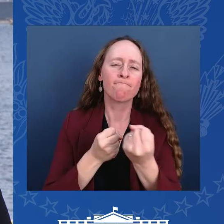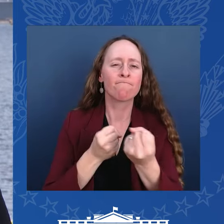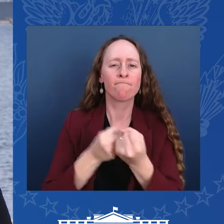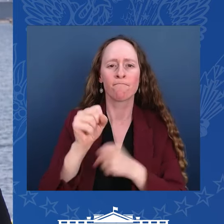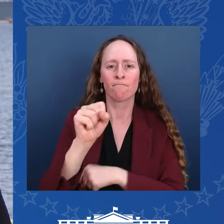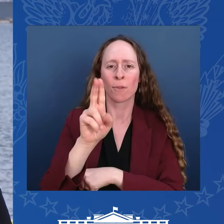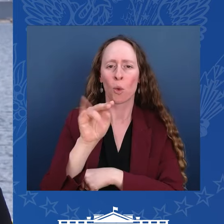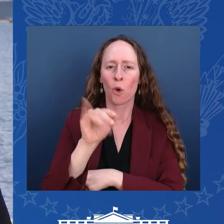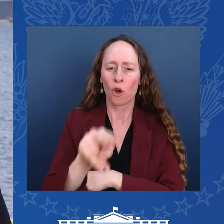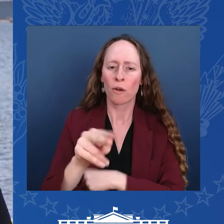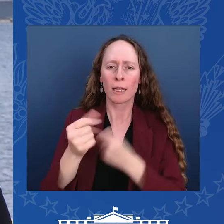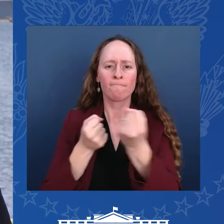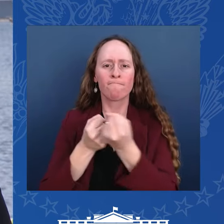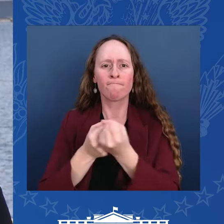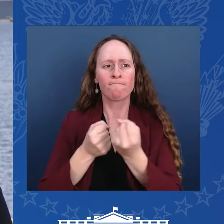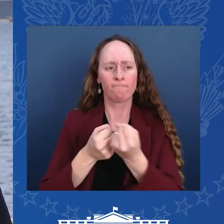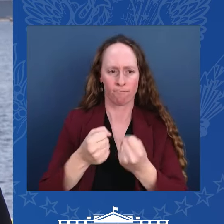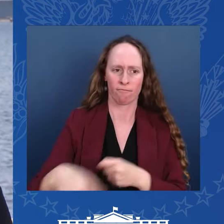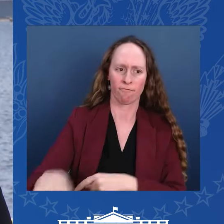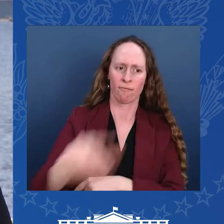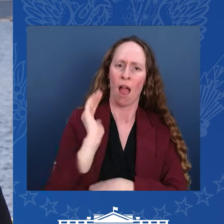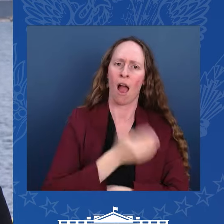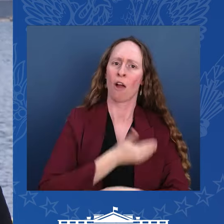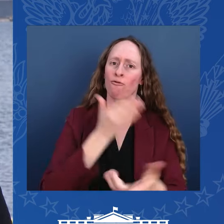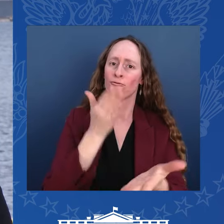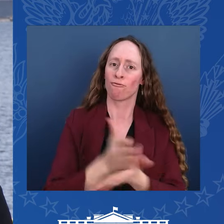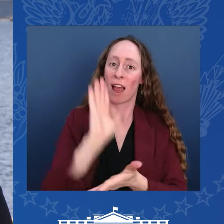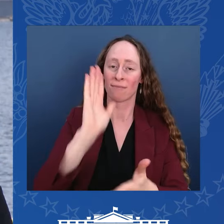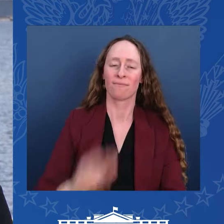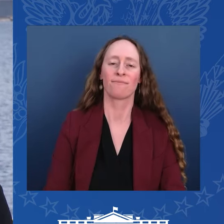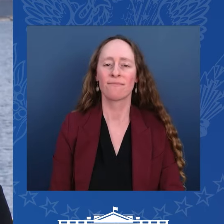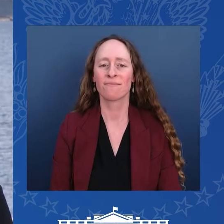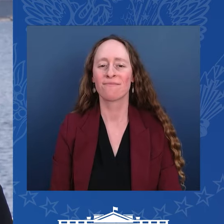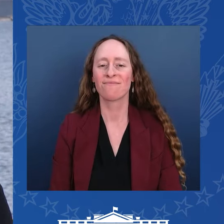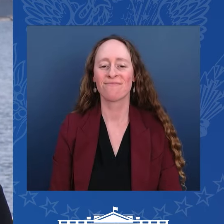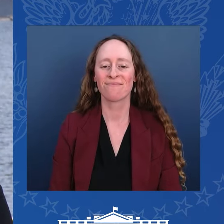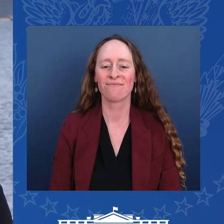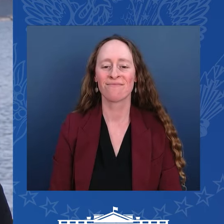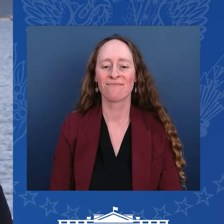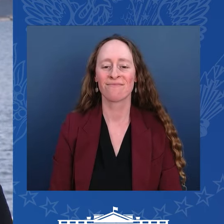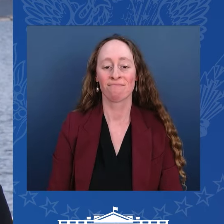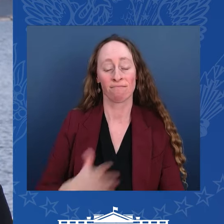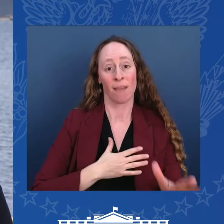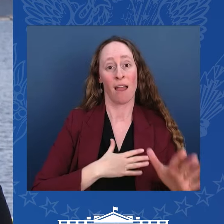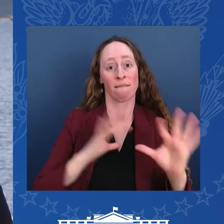My family is extremely grateful for all of the life enriching policies enacted by his presidency.